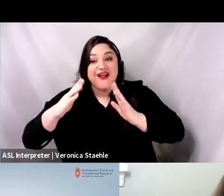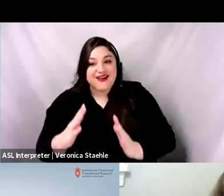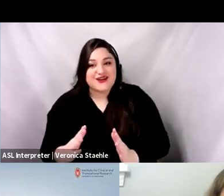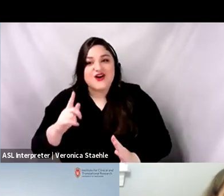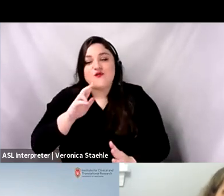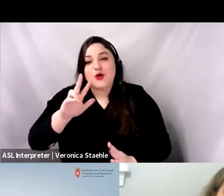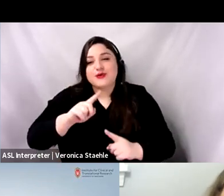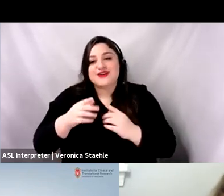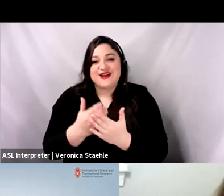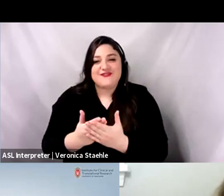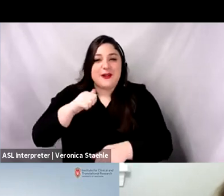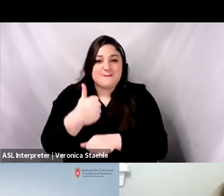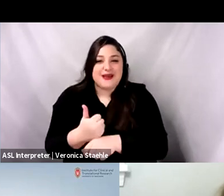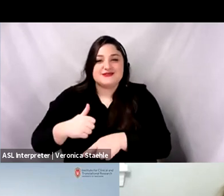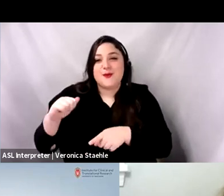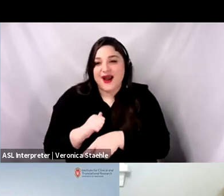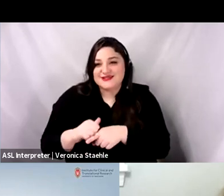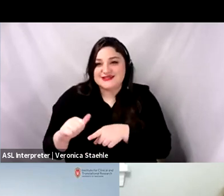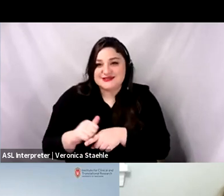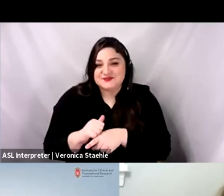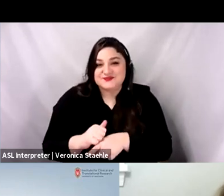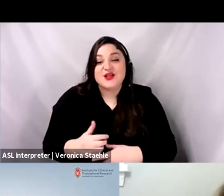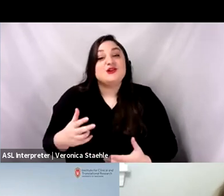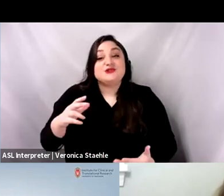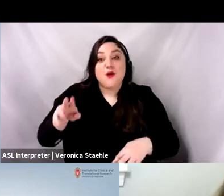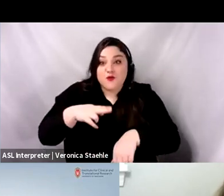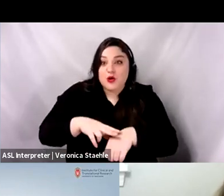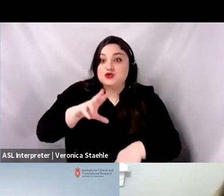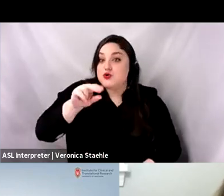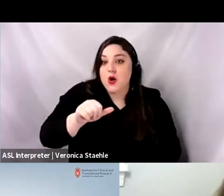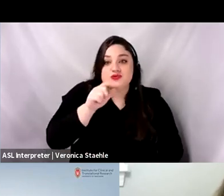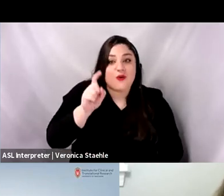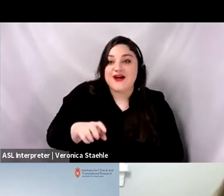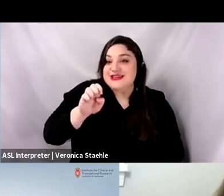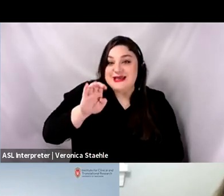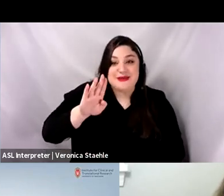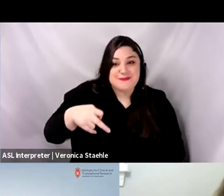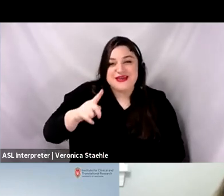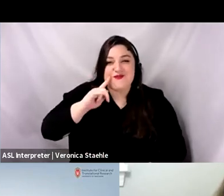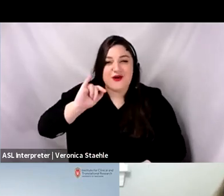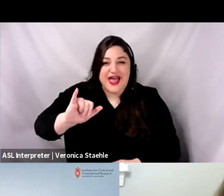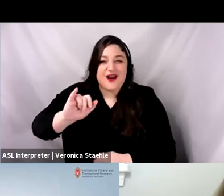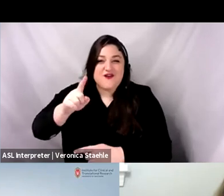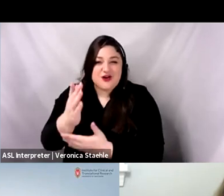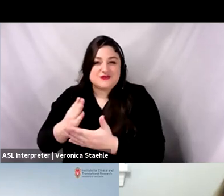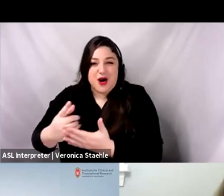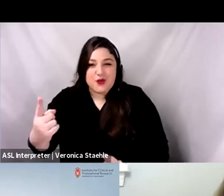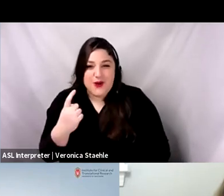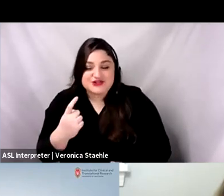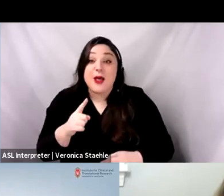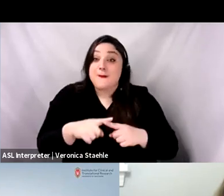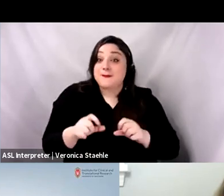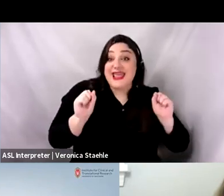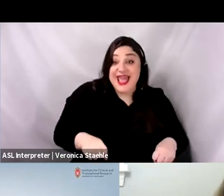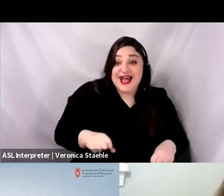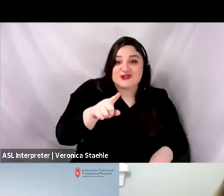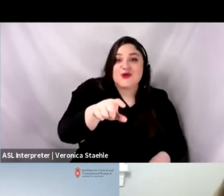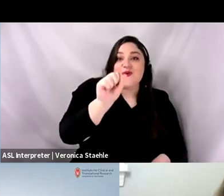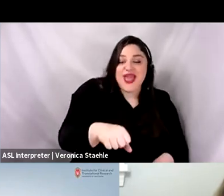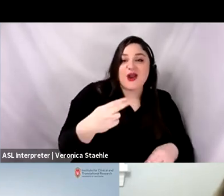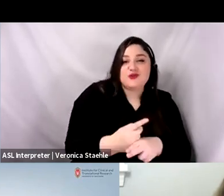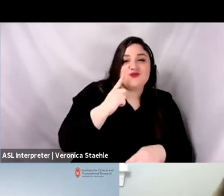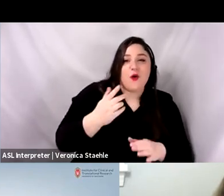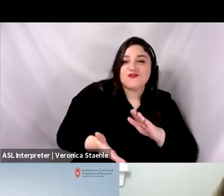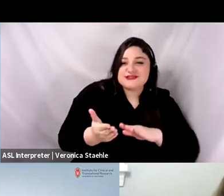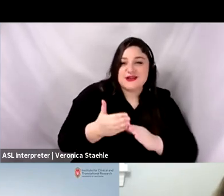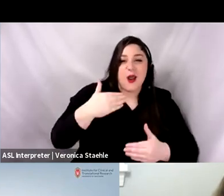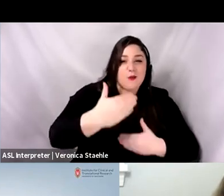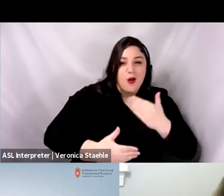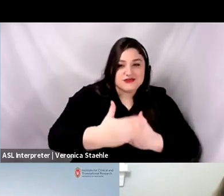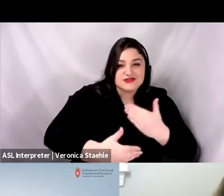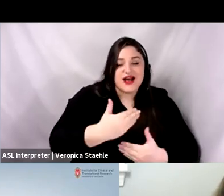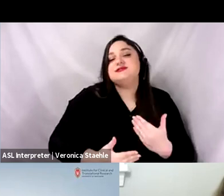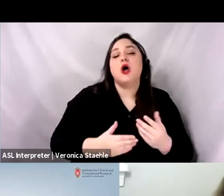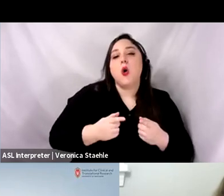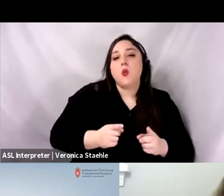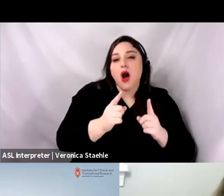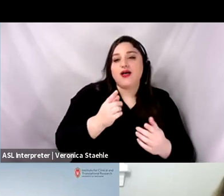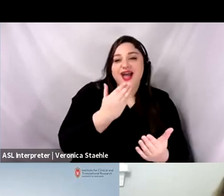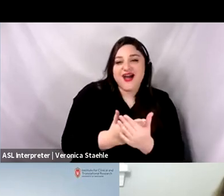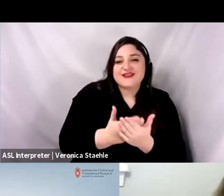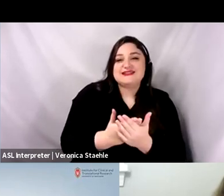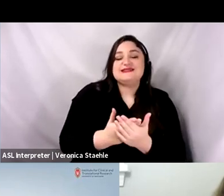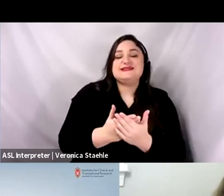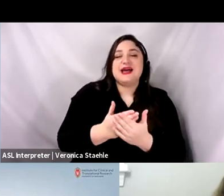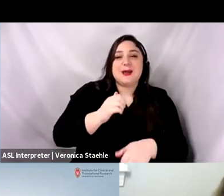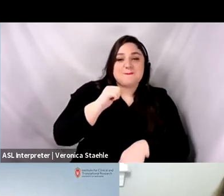Lisa Saldana (she/her/hers): Evidence based practices, so no it doesn't have to be an mvp to the first part of the question, yes, it can be used as a facilitated process in the in the midst of an evidence base i'm sorry about a trial.